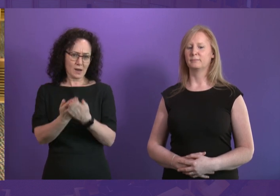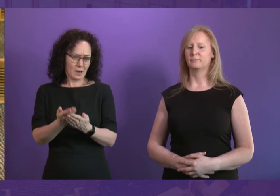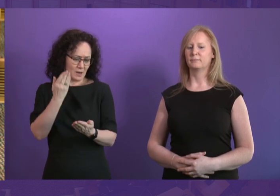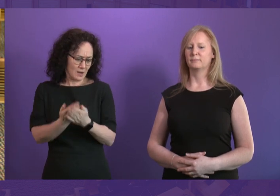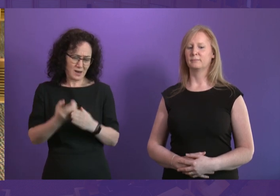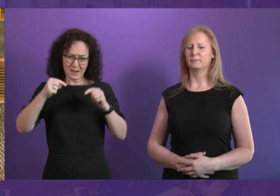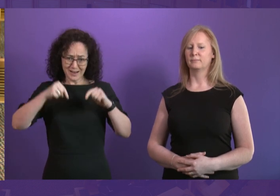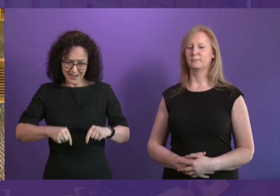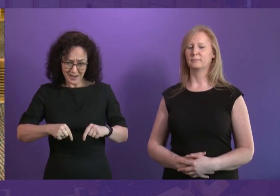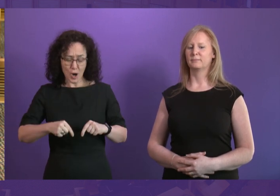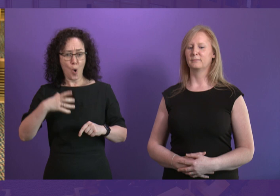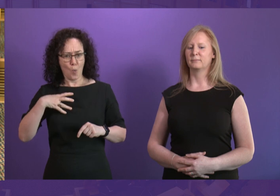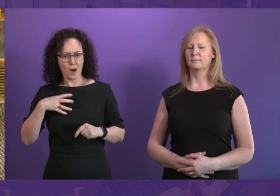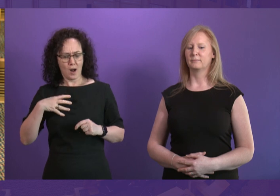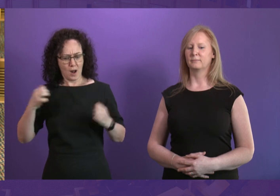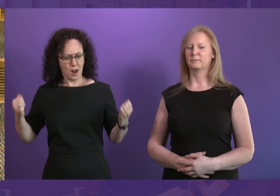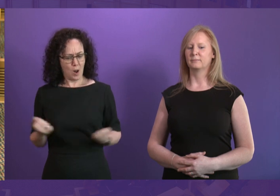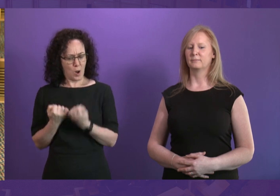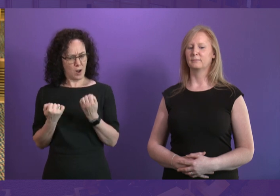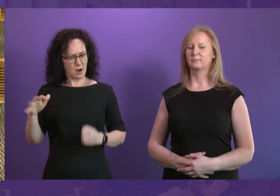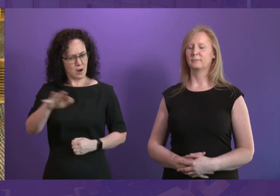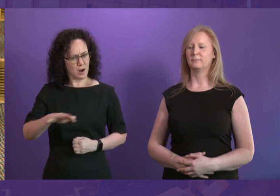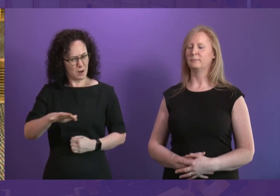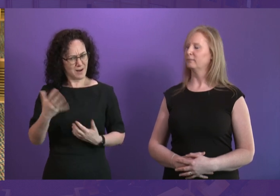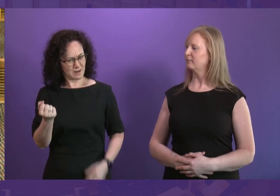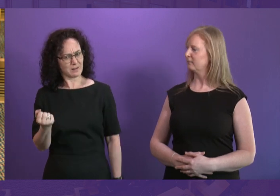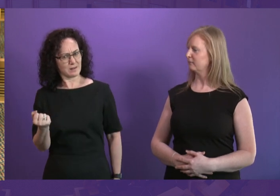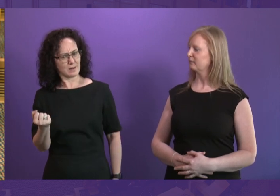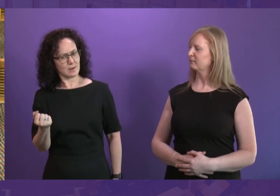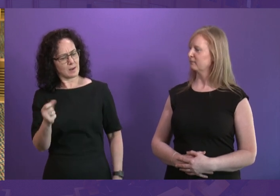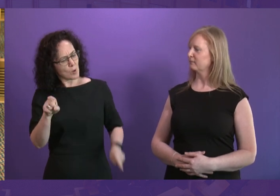However, I noted that Jackson Carlaw launched a campaign in Edinburgh this morning and that